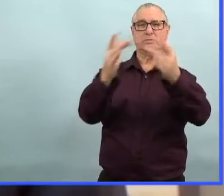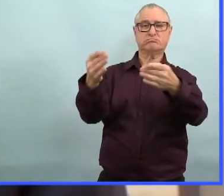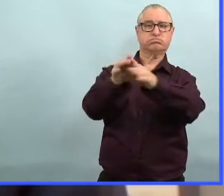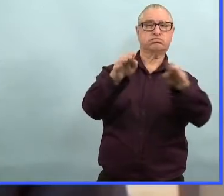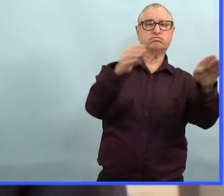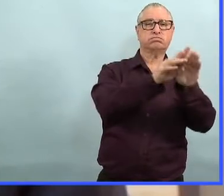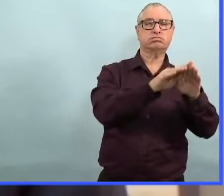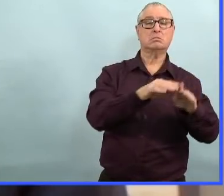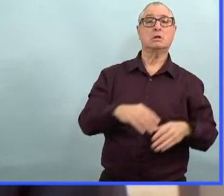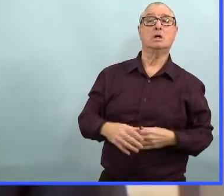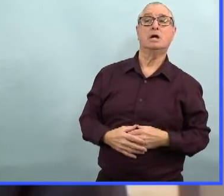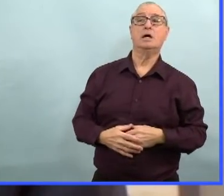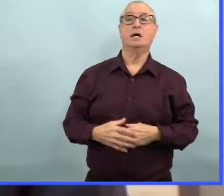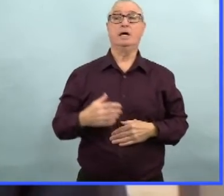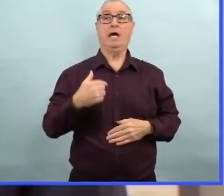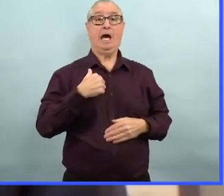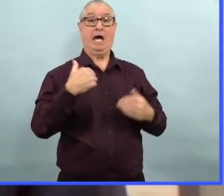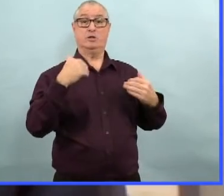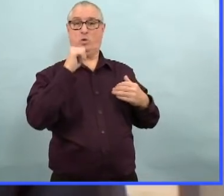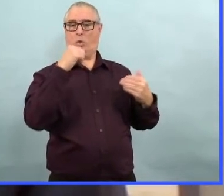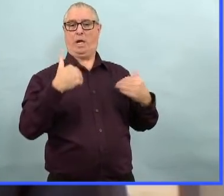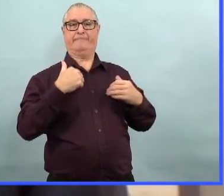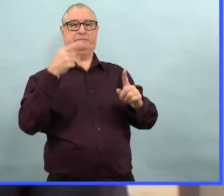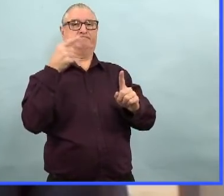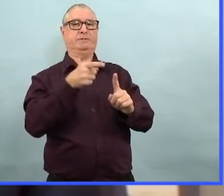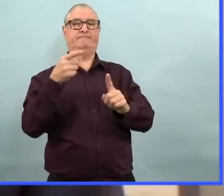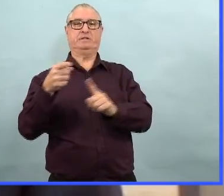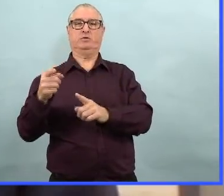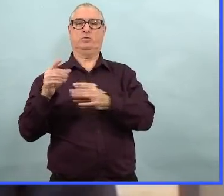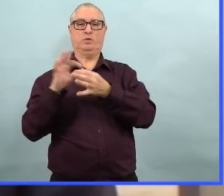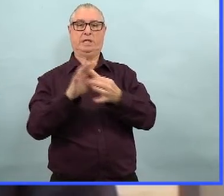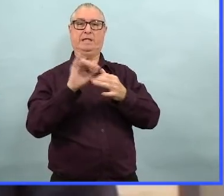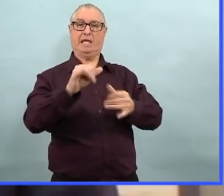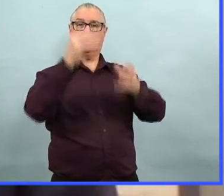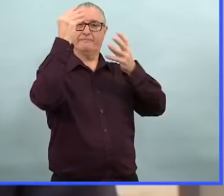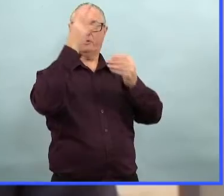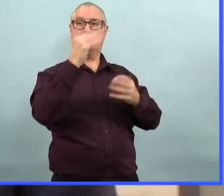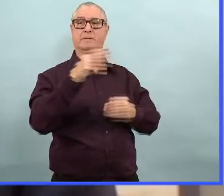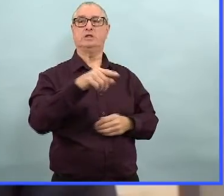and you'll need to discuss with with shared health but what we know we have sort of that